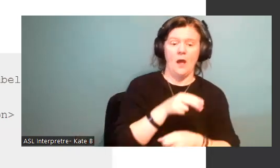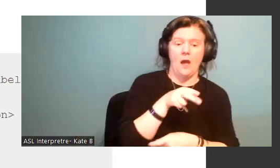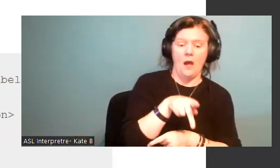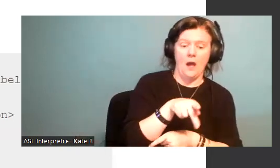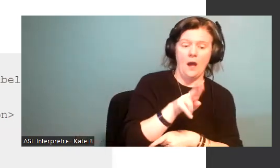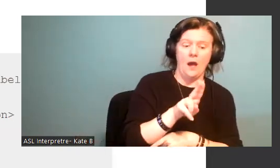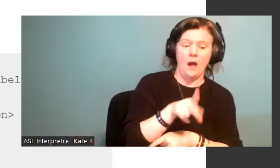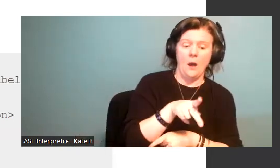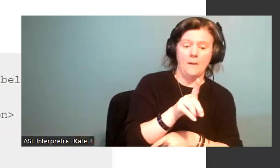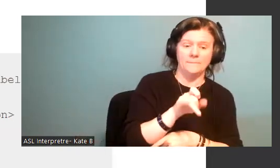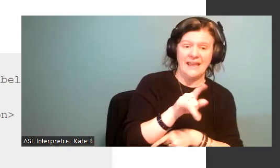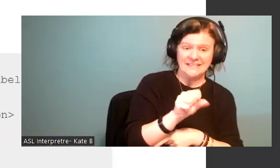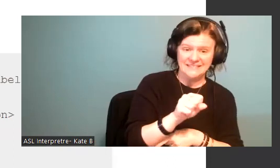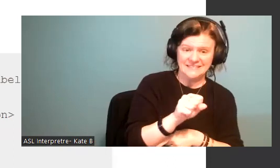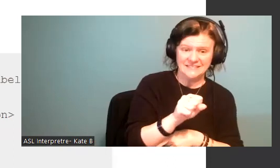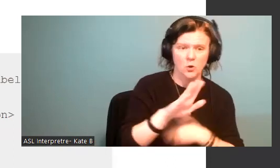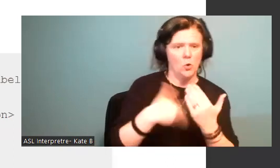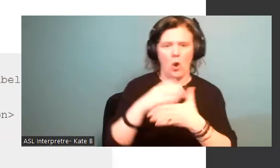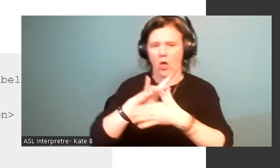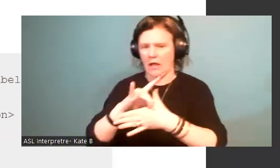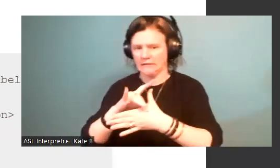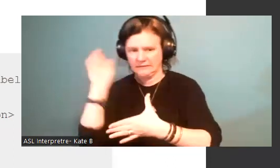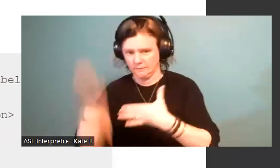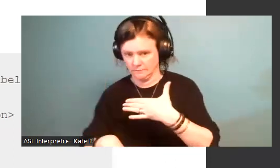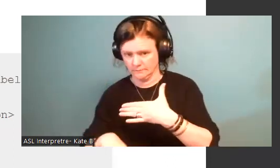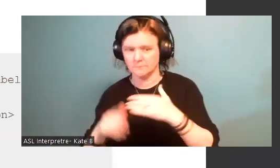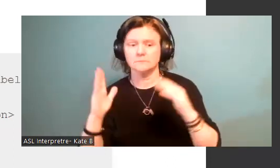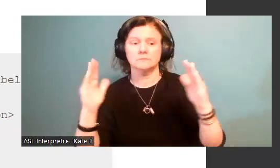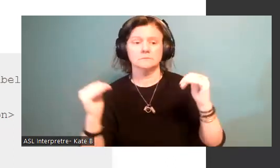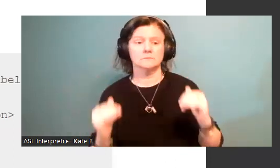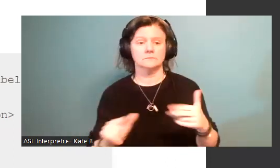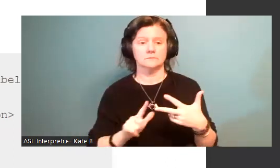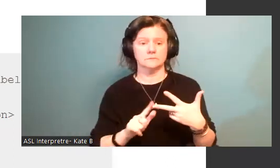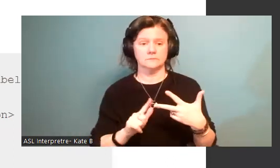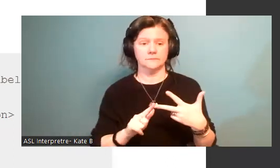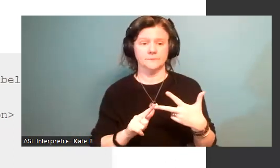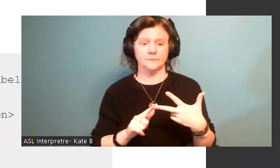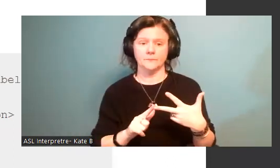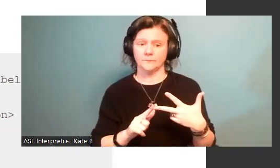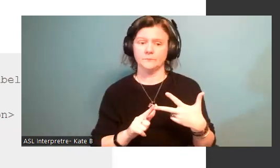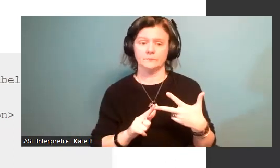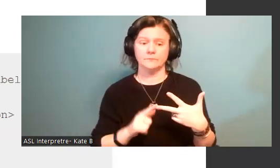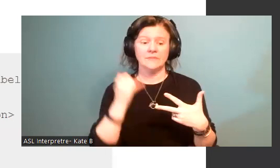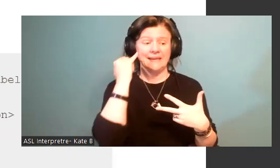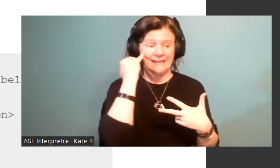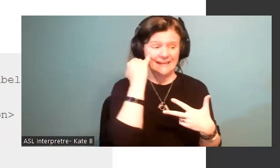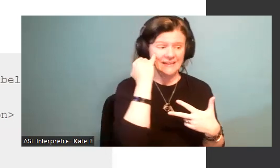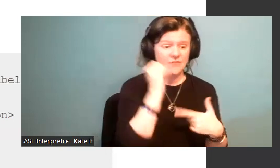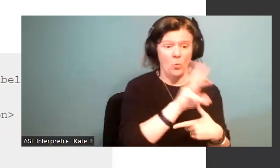off. The second field is going to be whether -- if it is going to read as updates or if it is